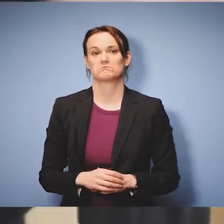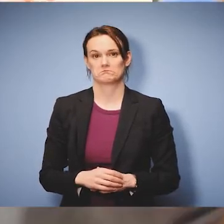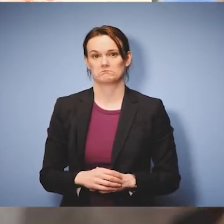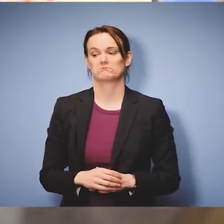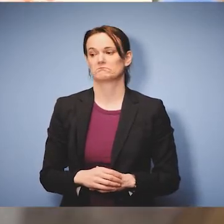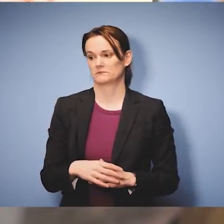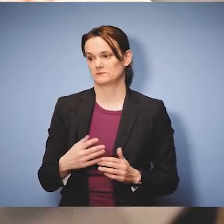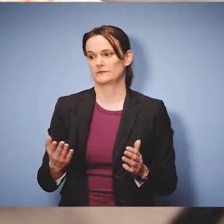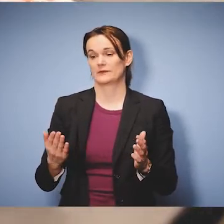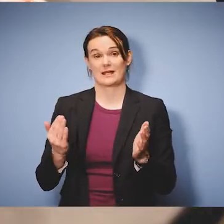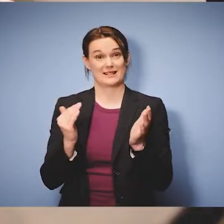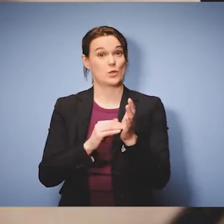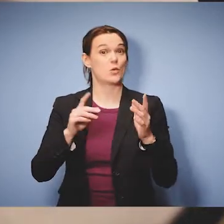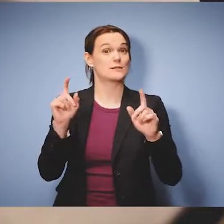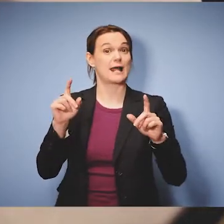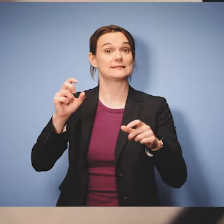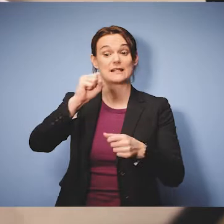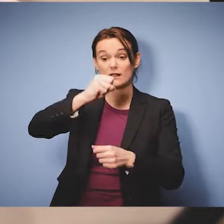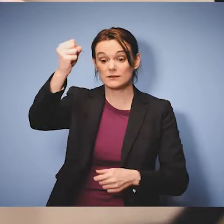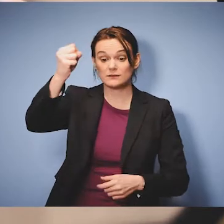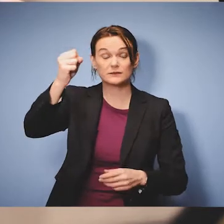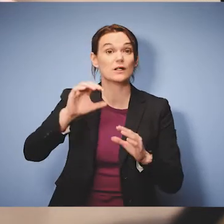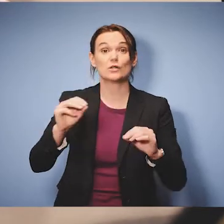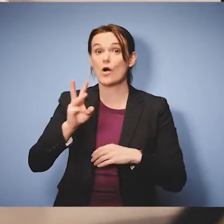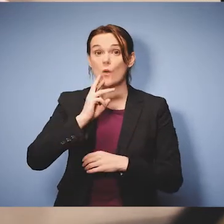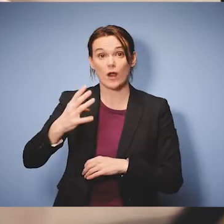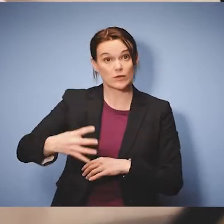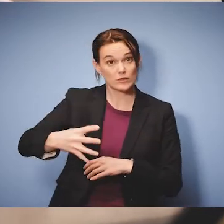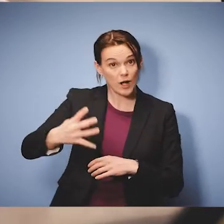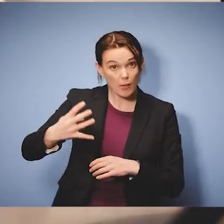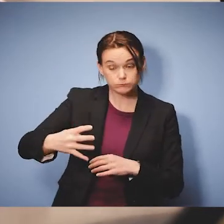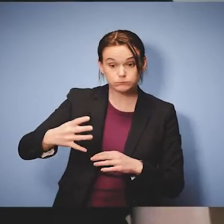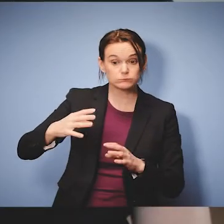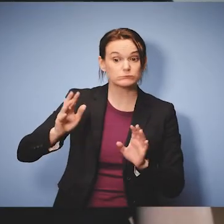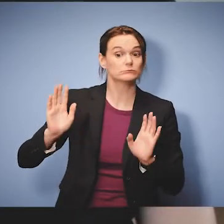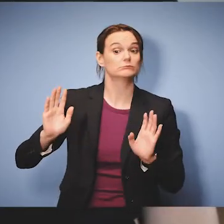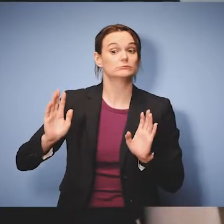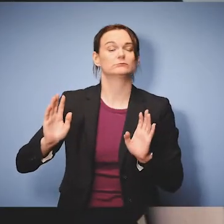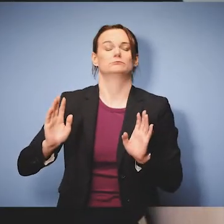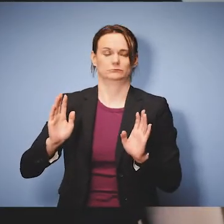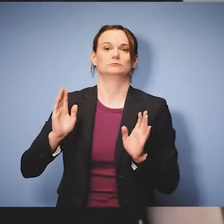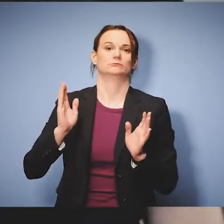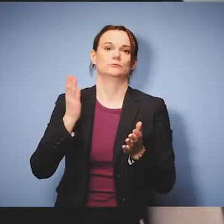And then we're gonna reach up here and make sure that they're shut off and no water is coming out of here. If there's no water coming out of the faucet,